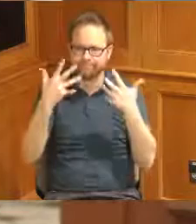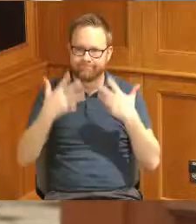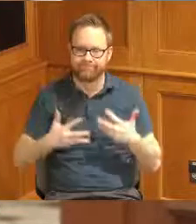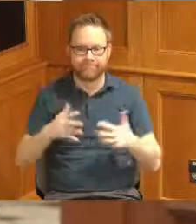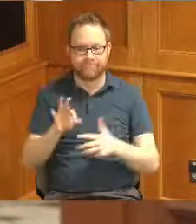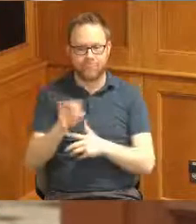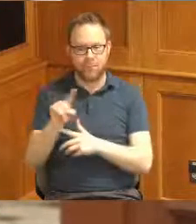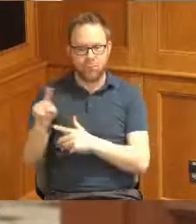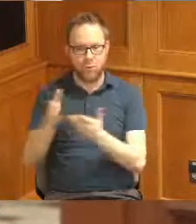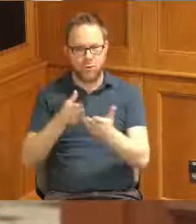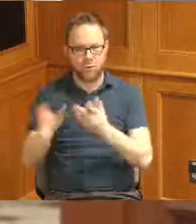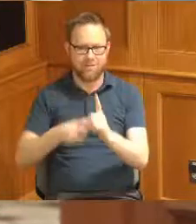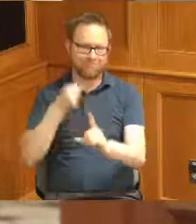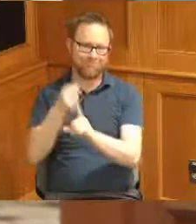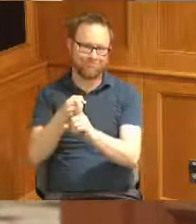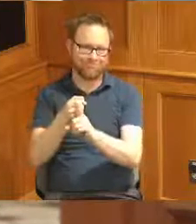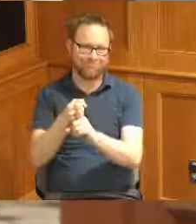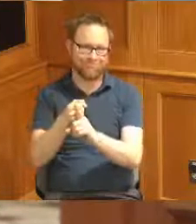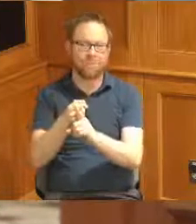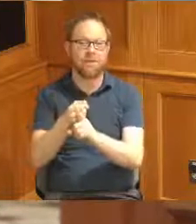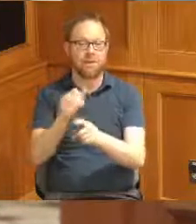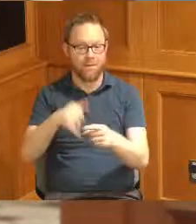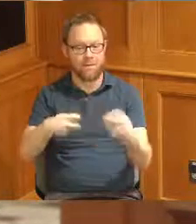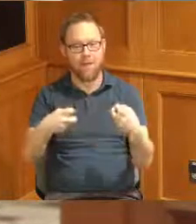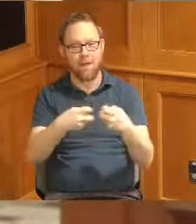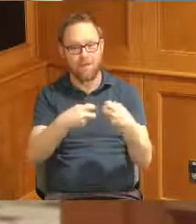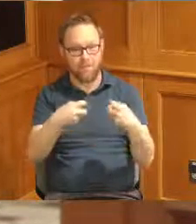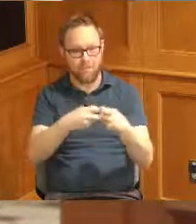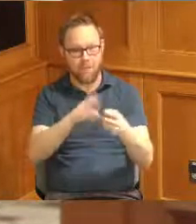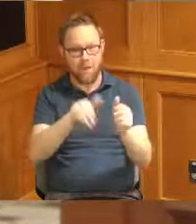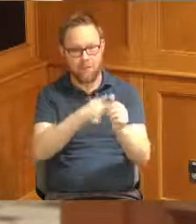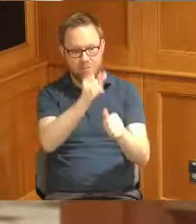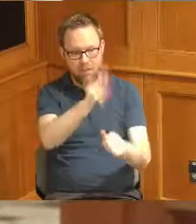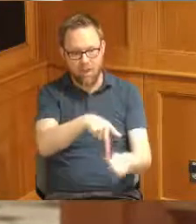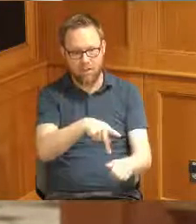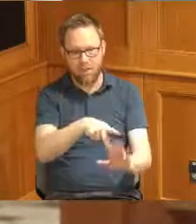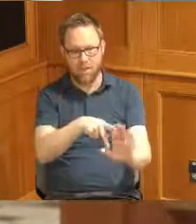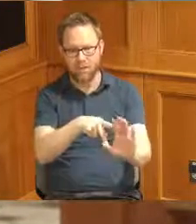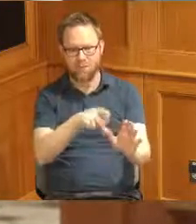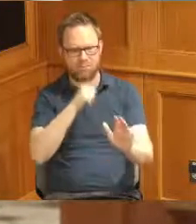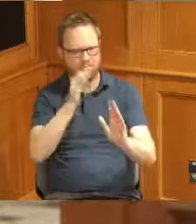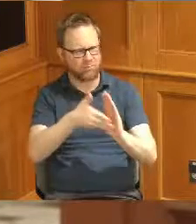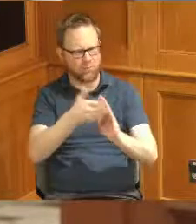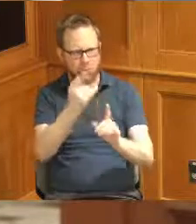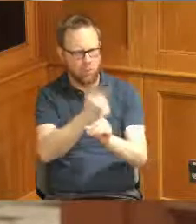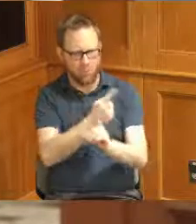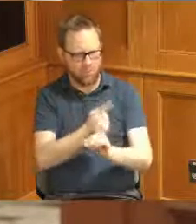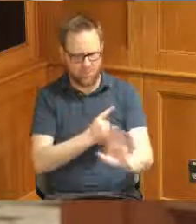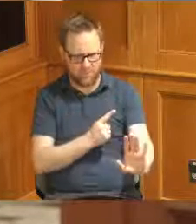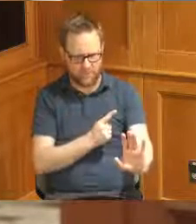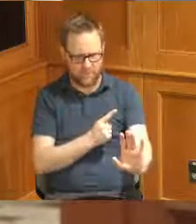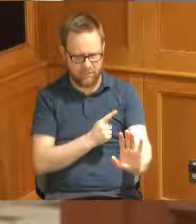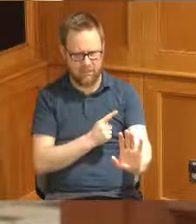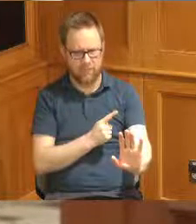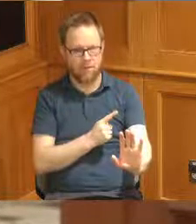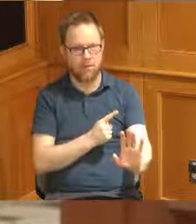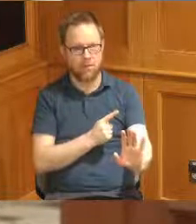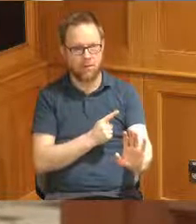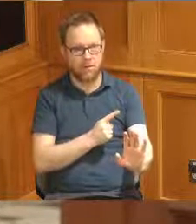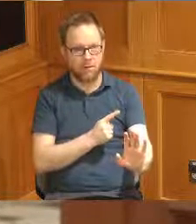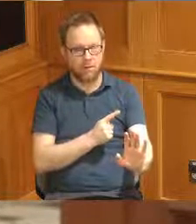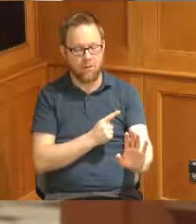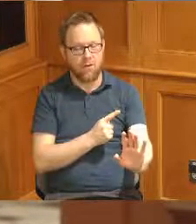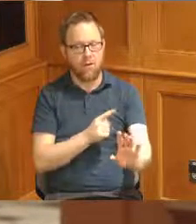service was impacted when the power supplies they didn't function as as expected and they would not